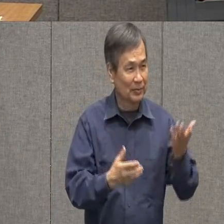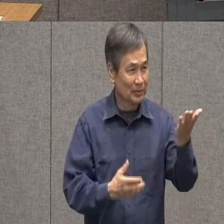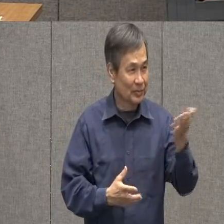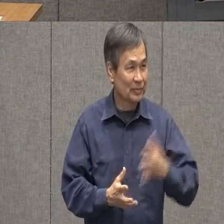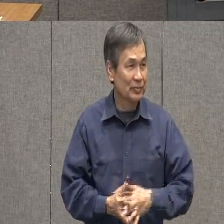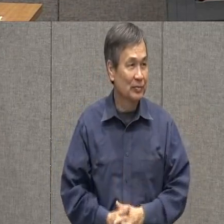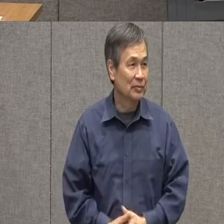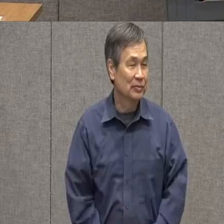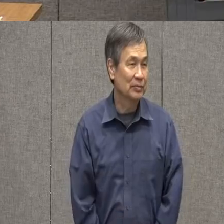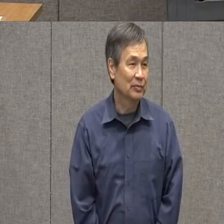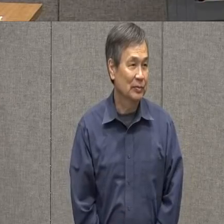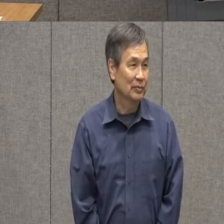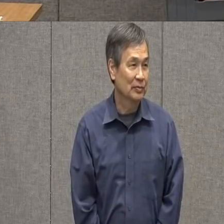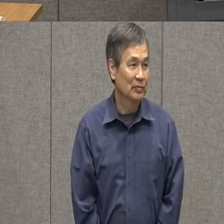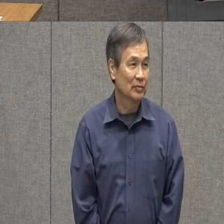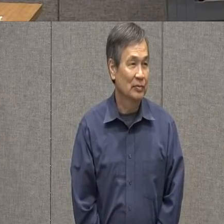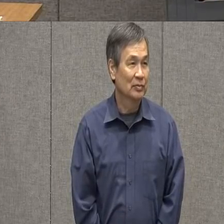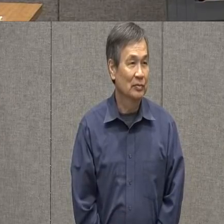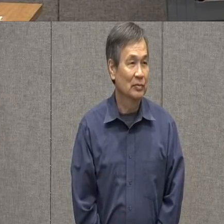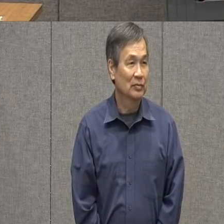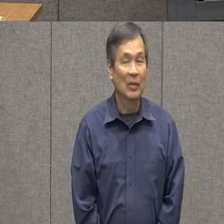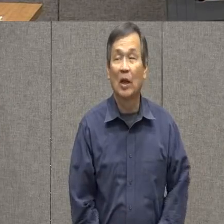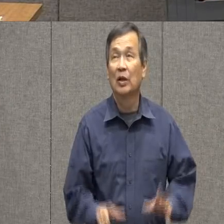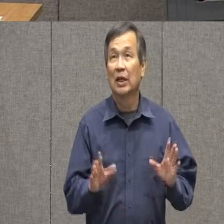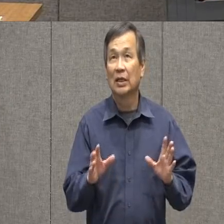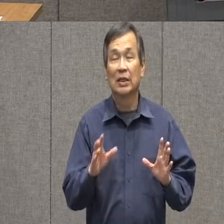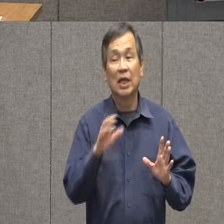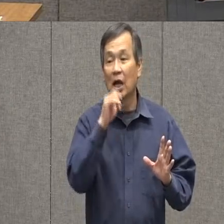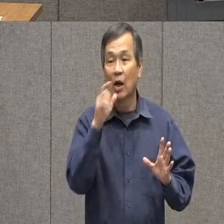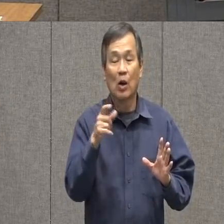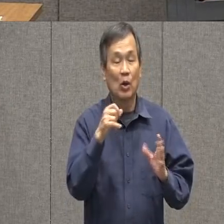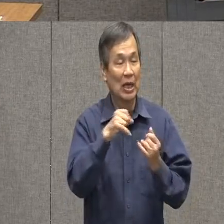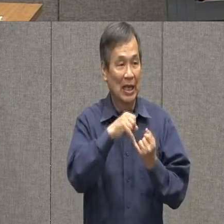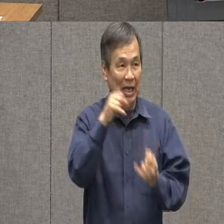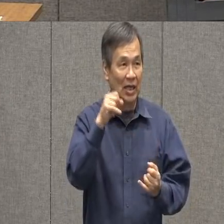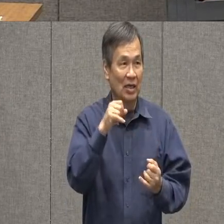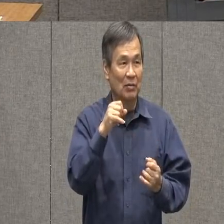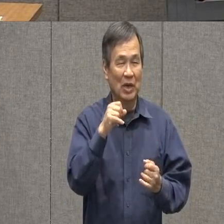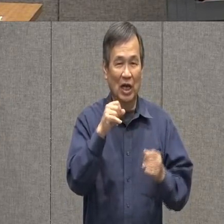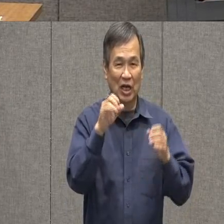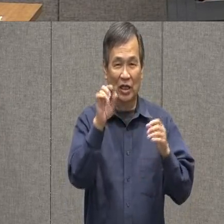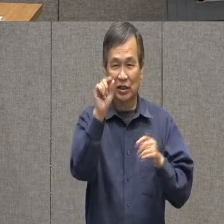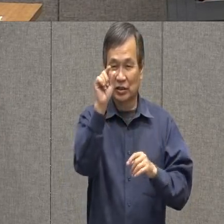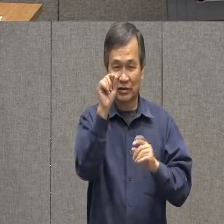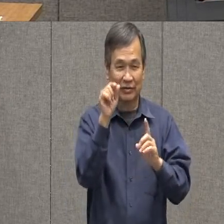What's different from our lines? It's not just lines, it seems to be like shapes around the lines